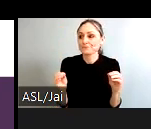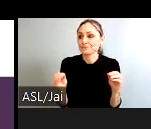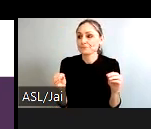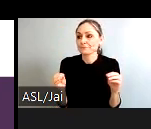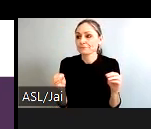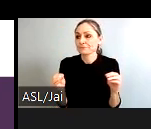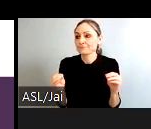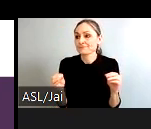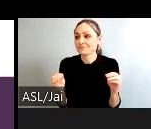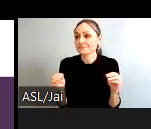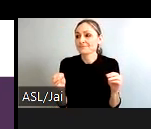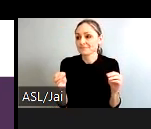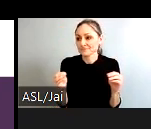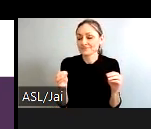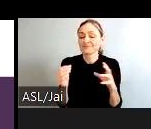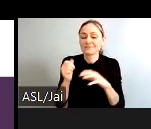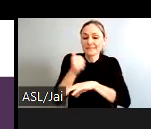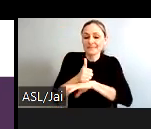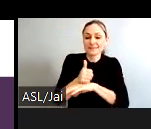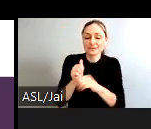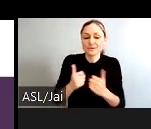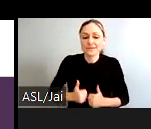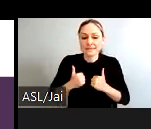definition for lived experience. And if it is your first time understanding